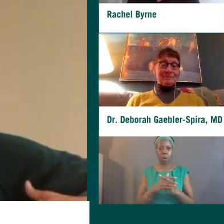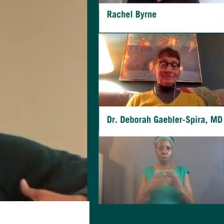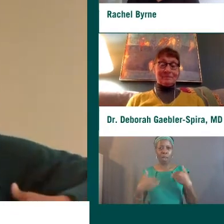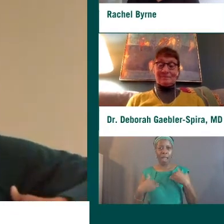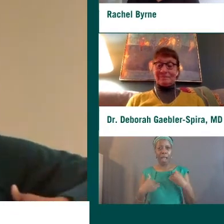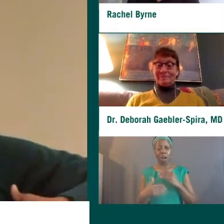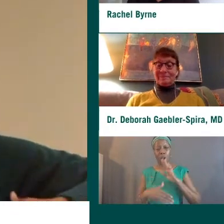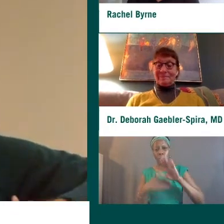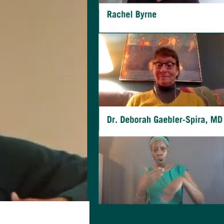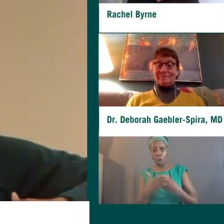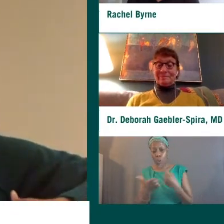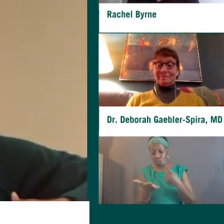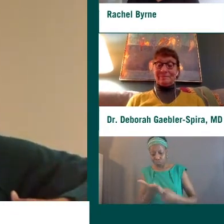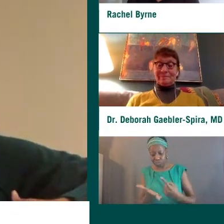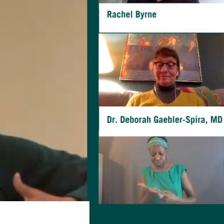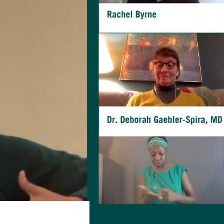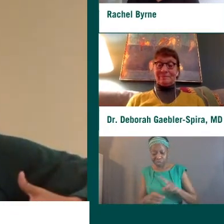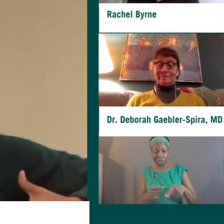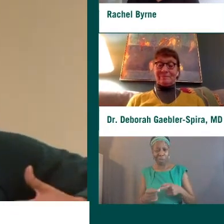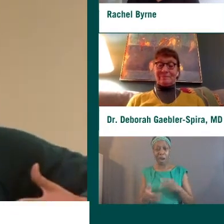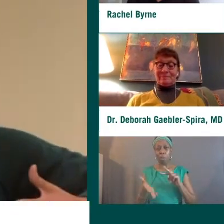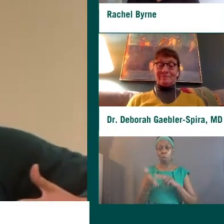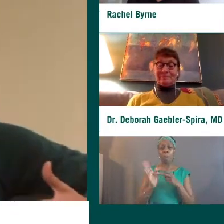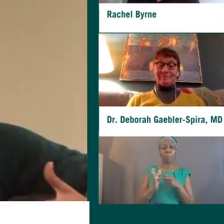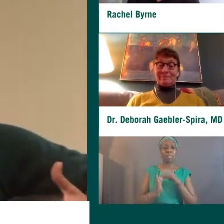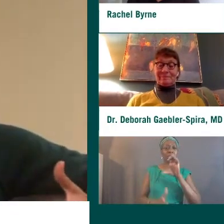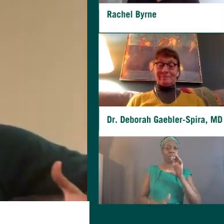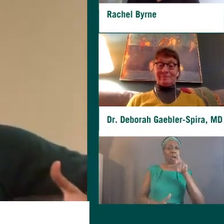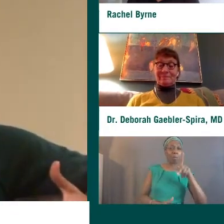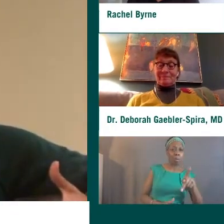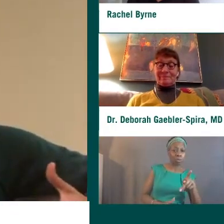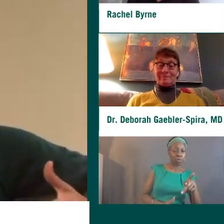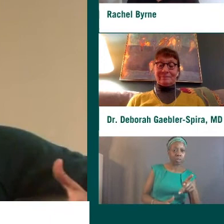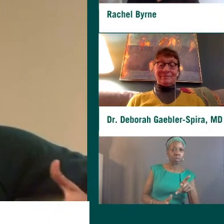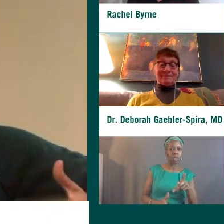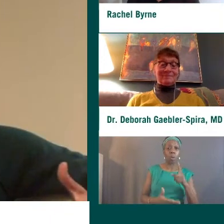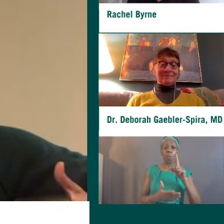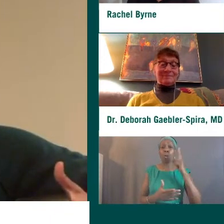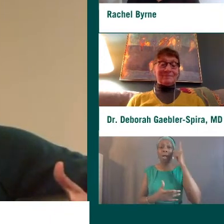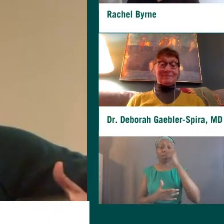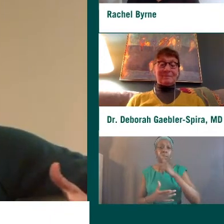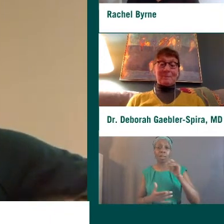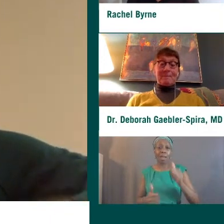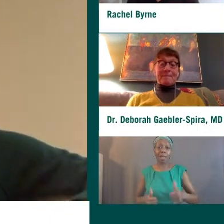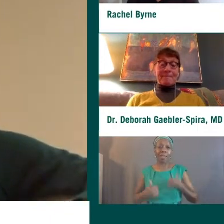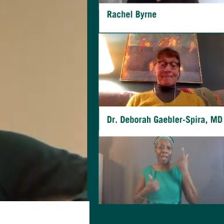What would life look like for Larke? Because none of us knew. It was all brand new to us.